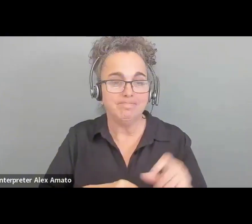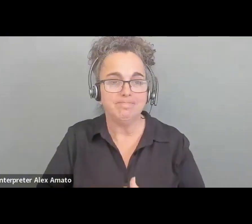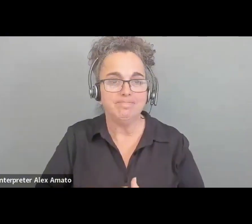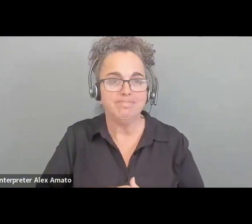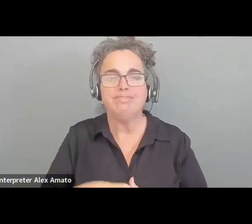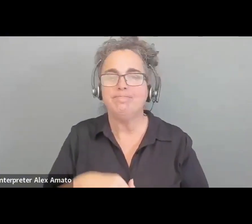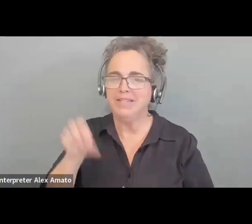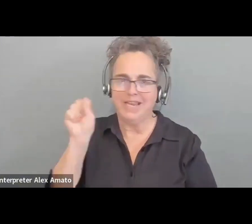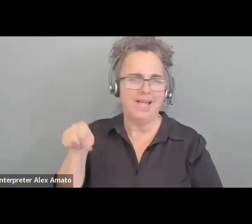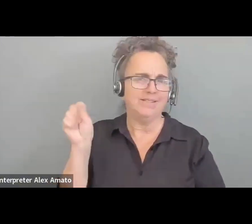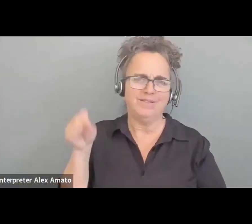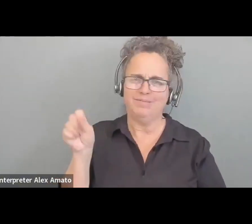Yes, absolutely.